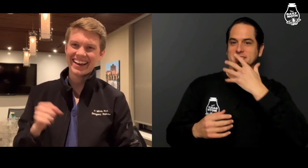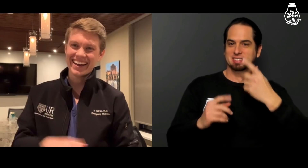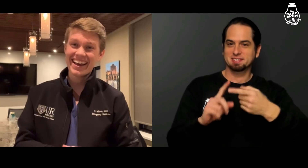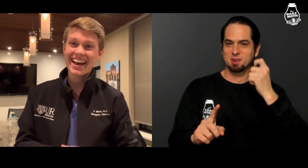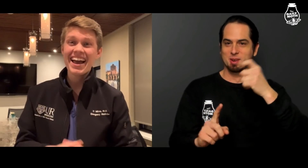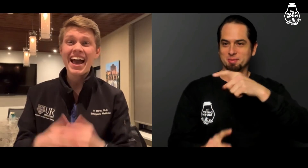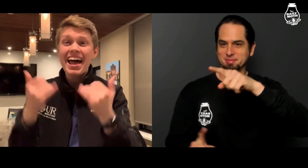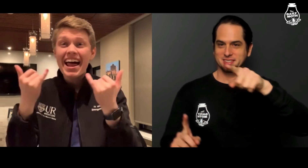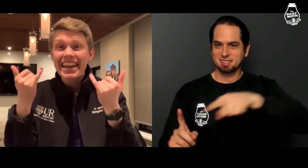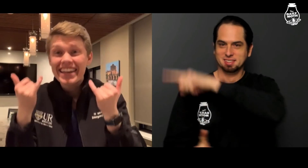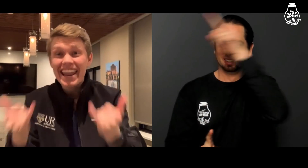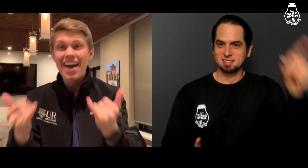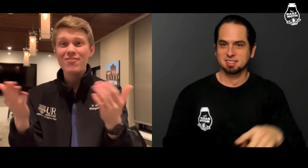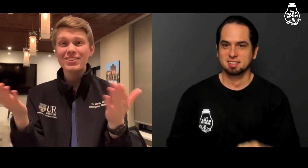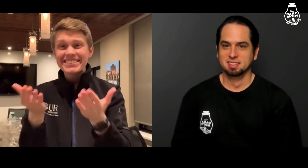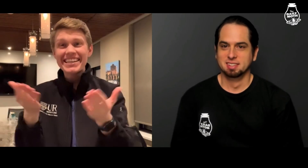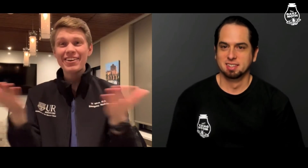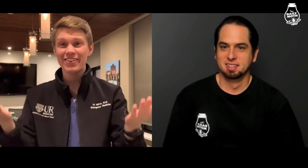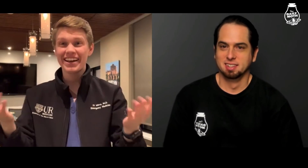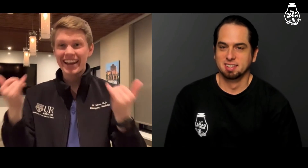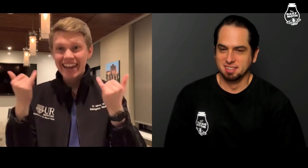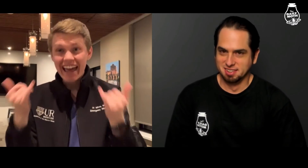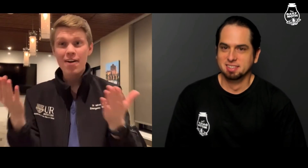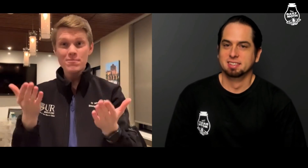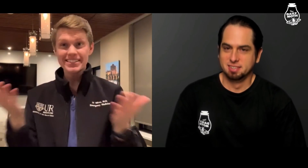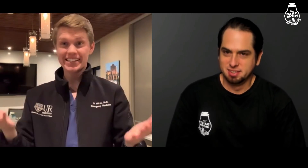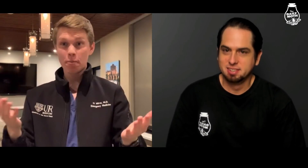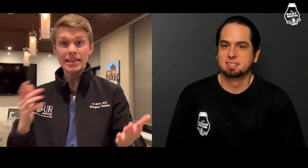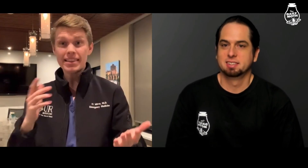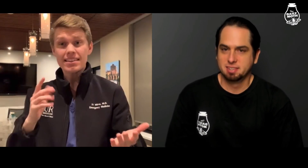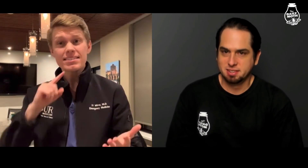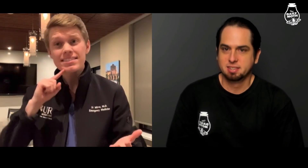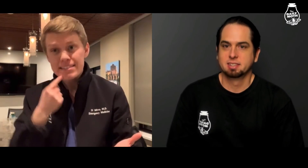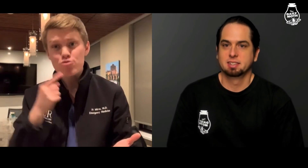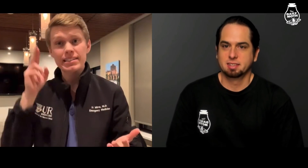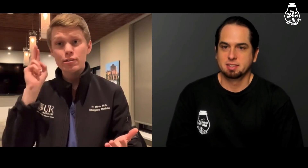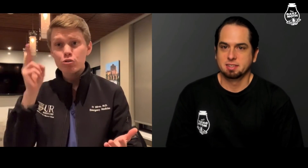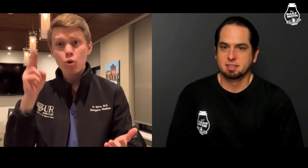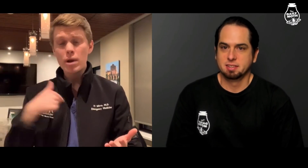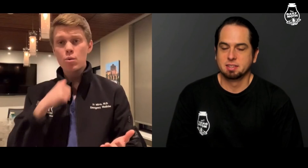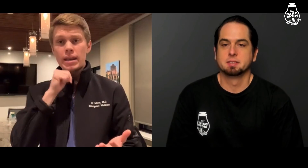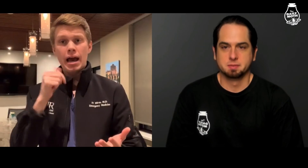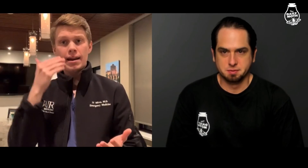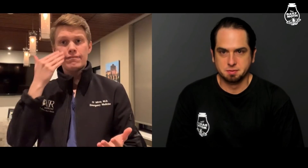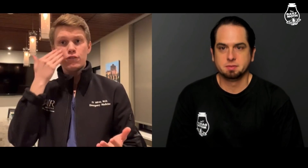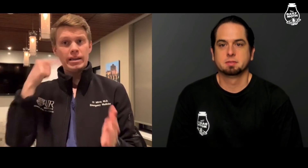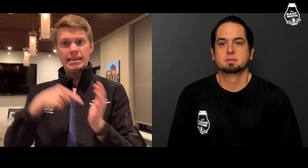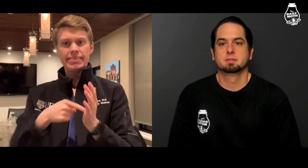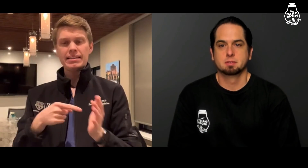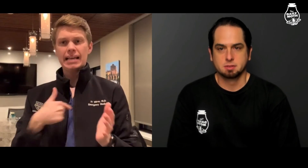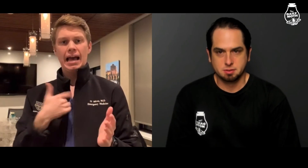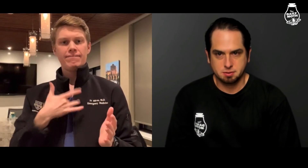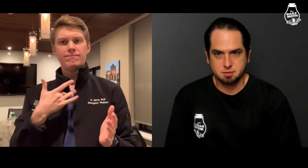It's amazing how it's gotten to... It's here now! It is here now. I mean, this is historic. We're not going to forget this.